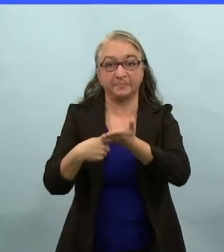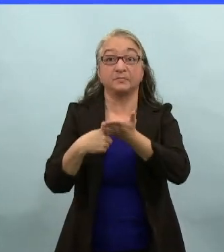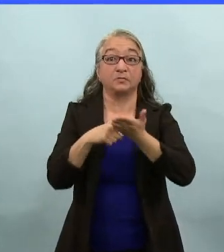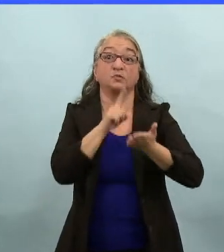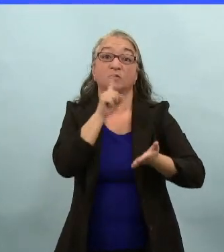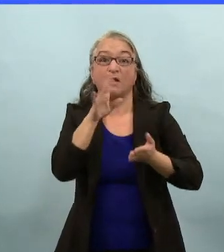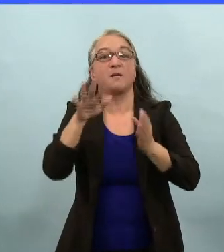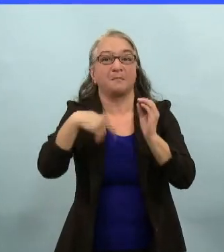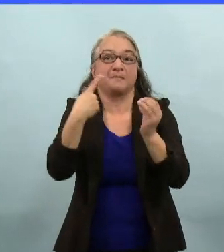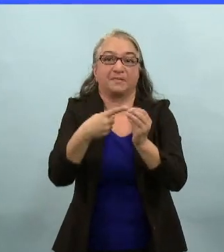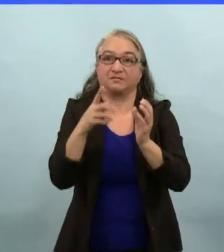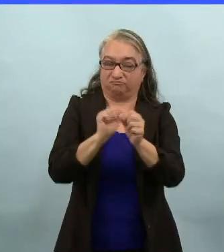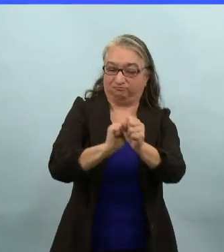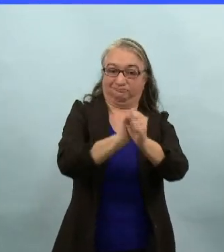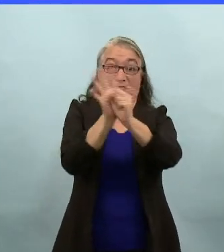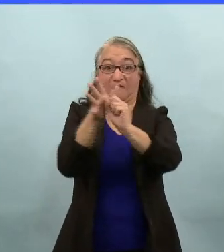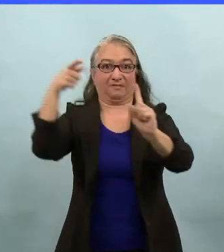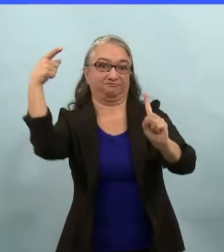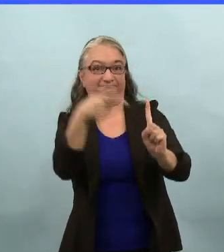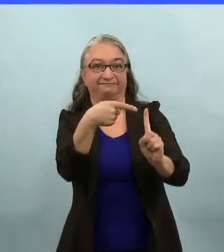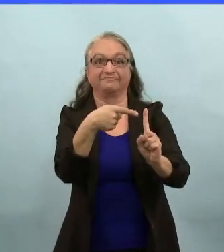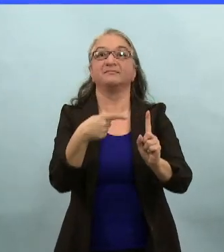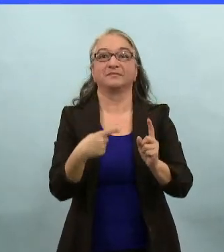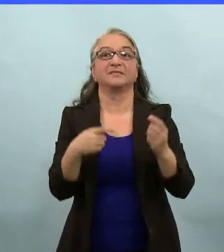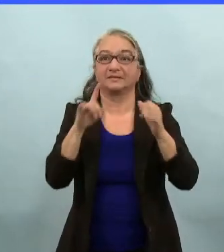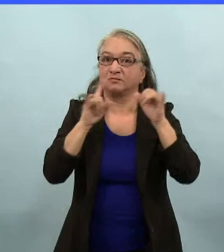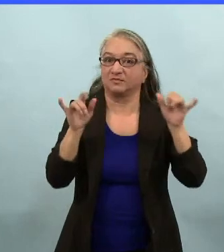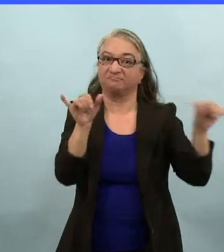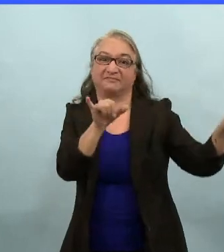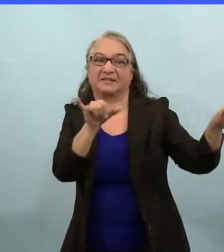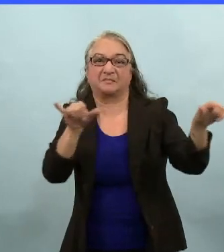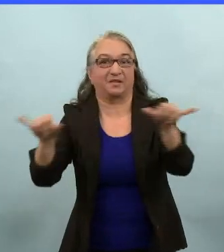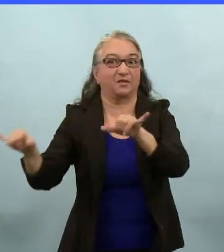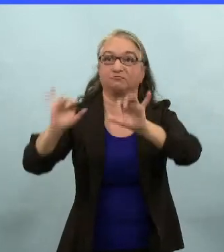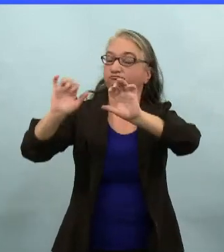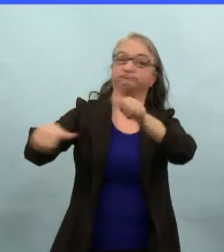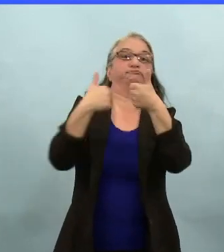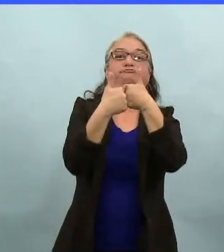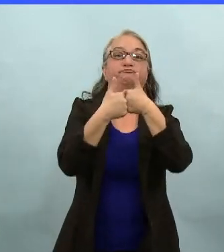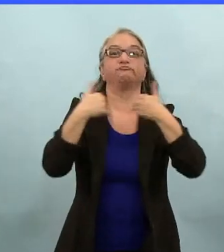and the common challenges our jurisdictions are facing as a result of the omicron variant